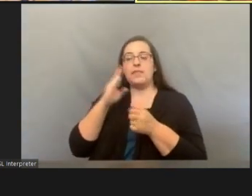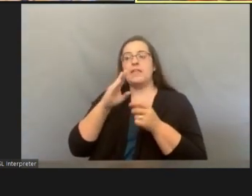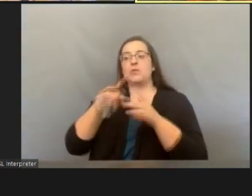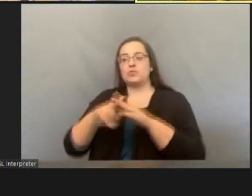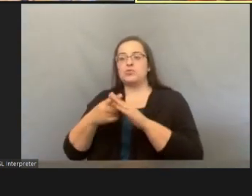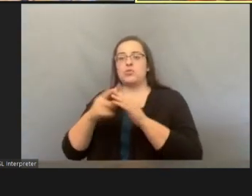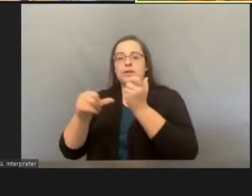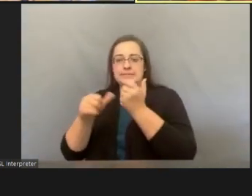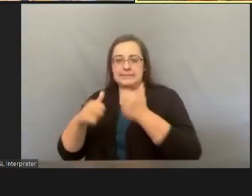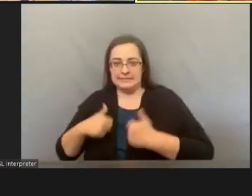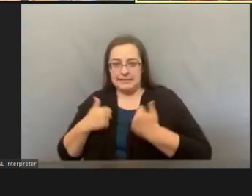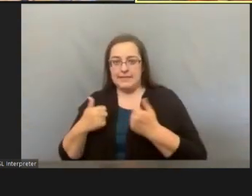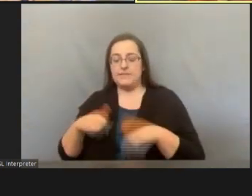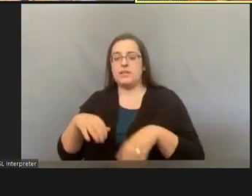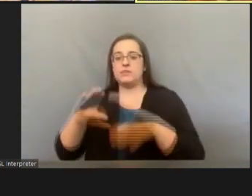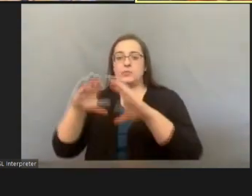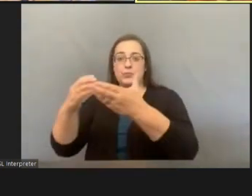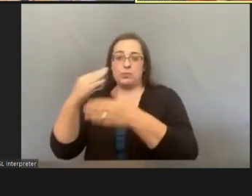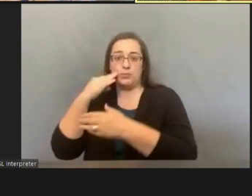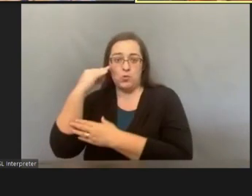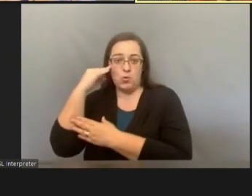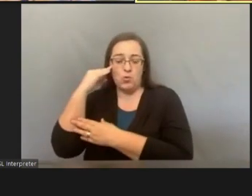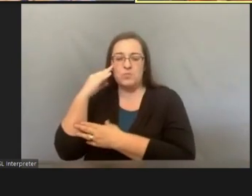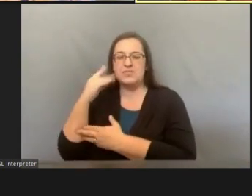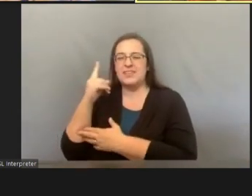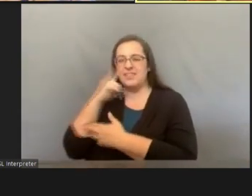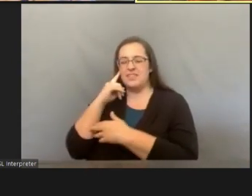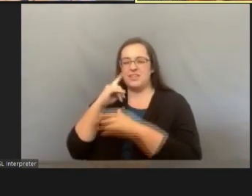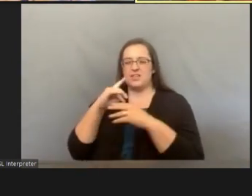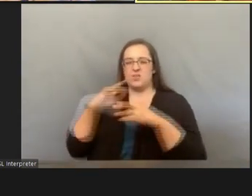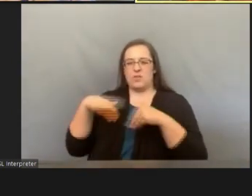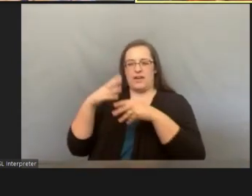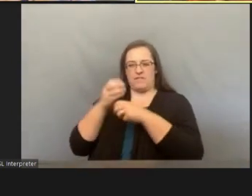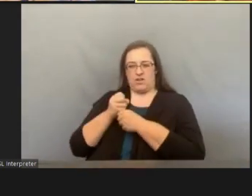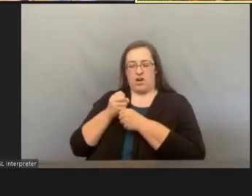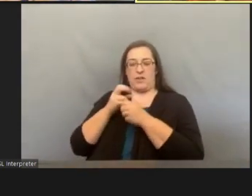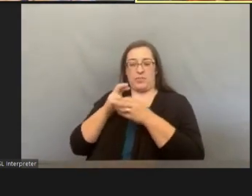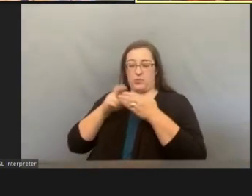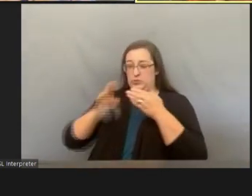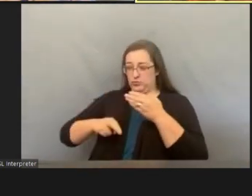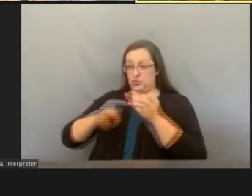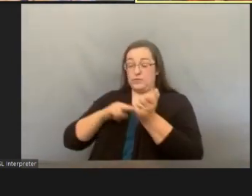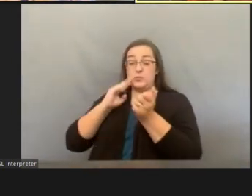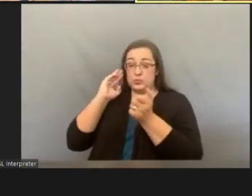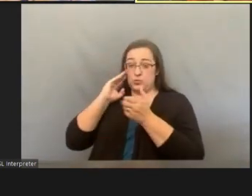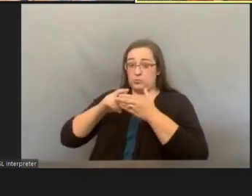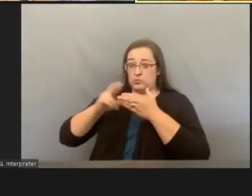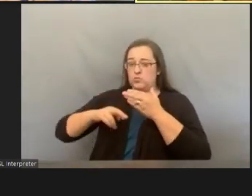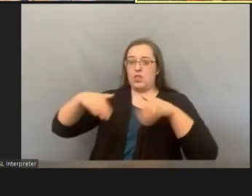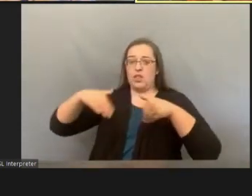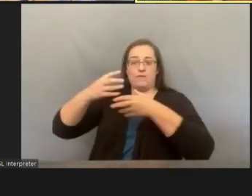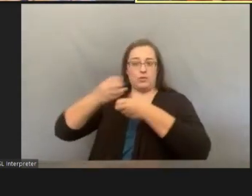NURSING HOMES OUTSTANDING WE ARE WORKING THROUGH THOSE IS FASTEST POSSIBLE ONCE THEY COMPLETE THE NURSING HOMES THEY WILL MOVE TO